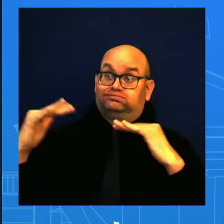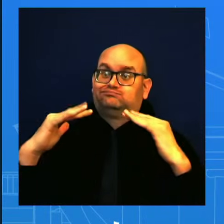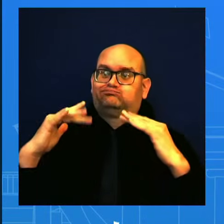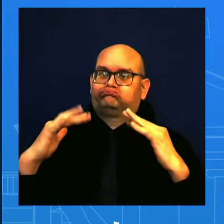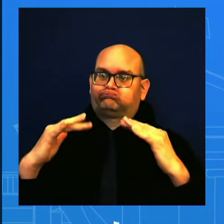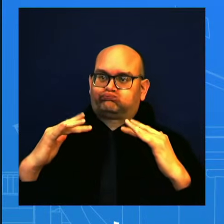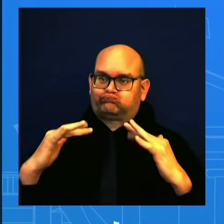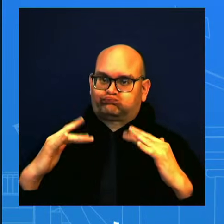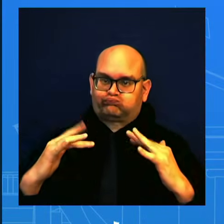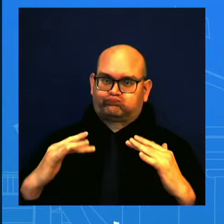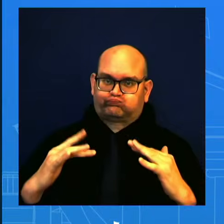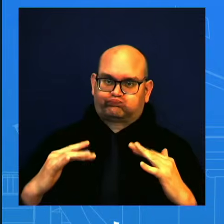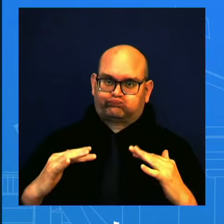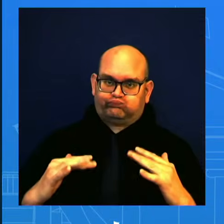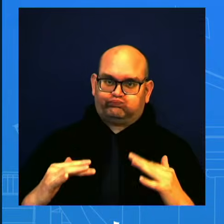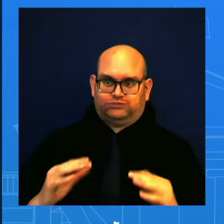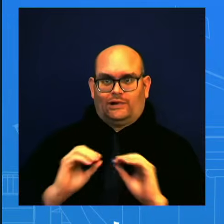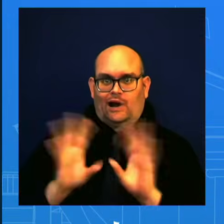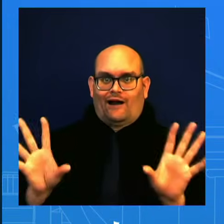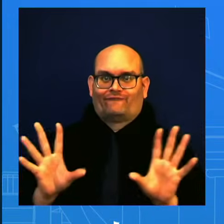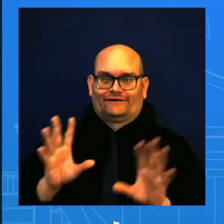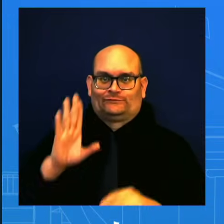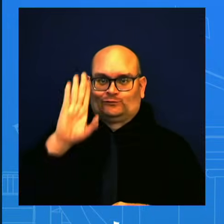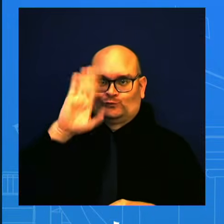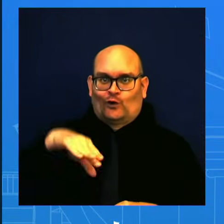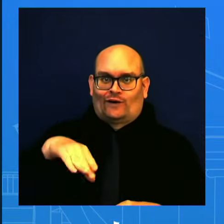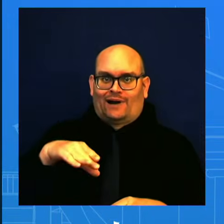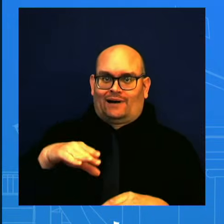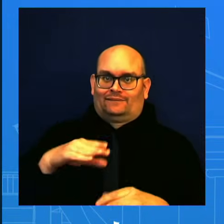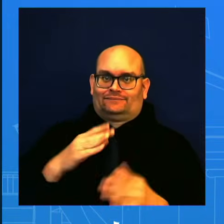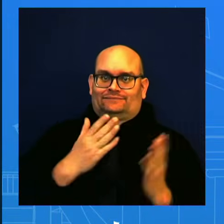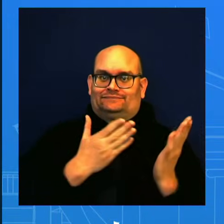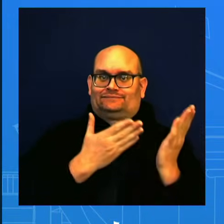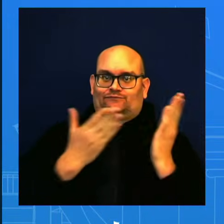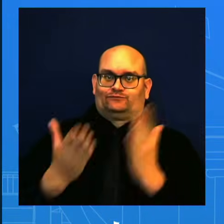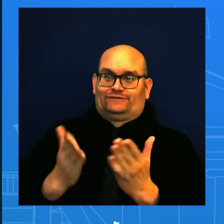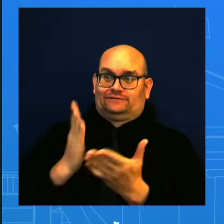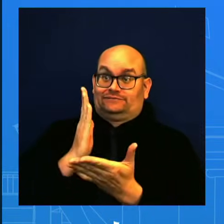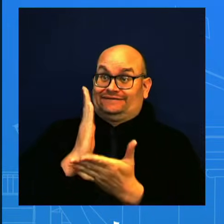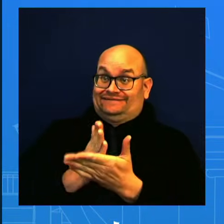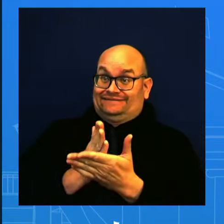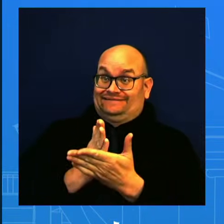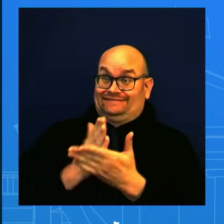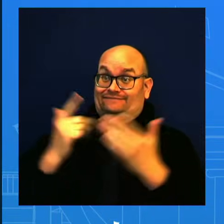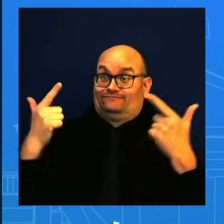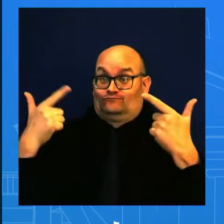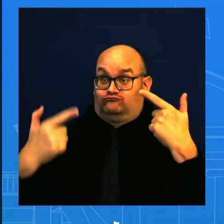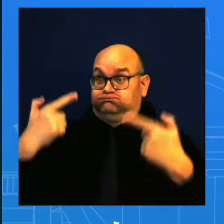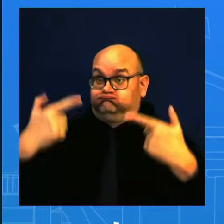and then also, obviously, the king of Jordan yesterday. And so, that's what we're going to focus on. Secretary Blinken obviously